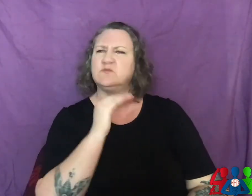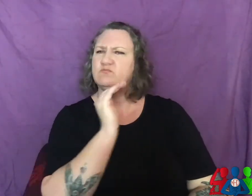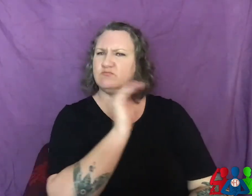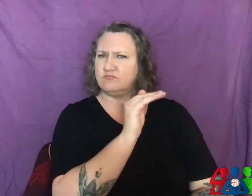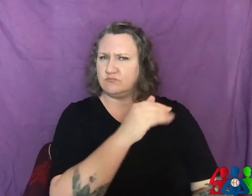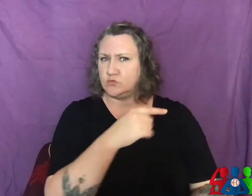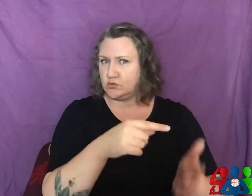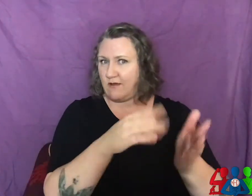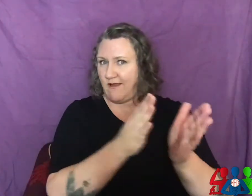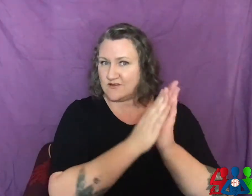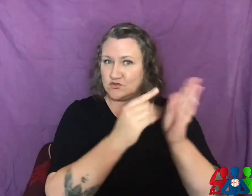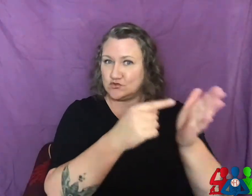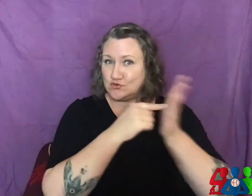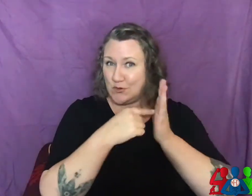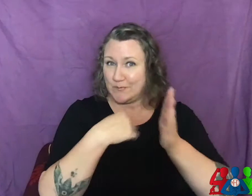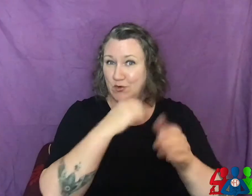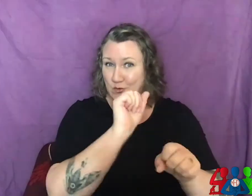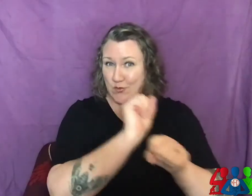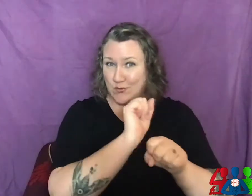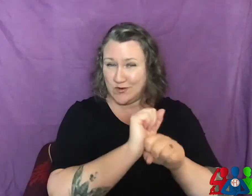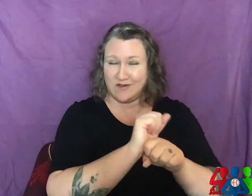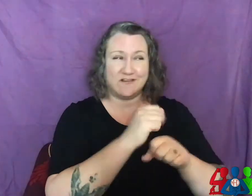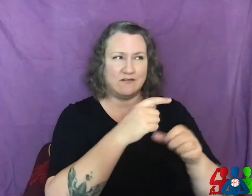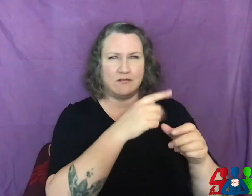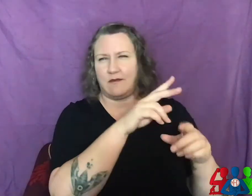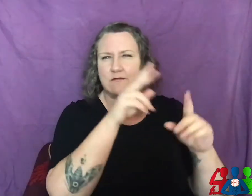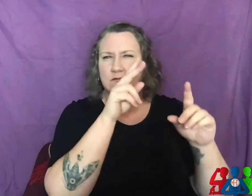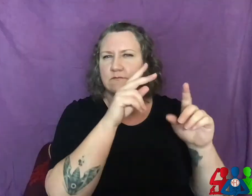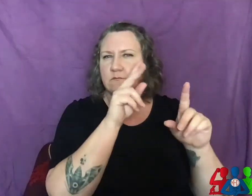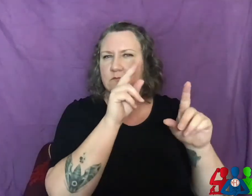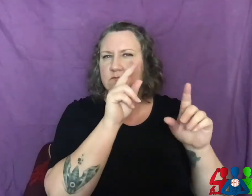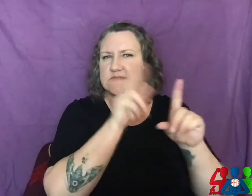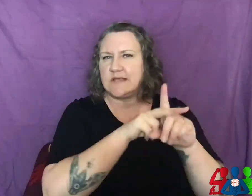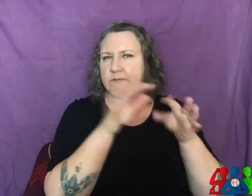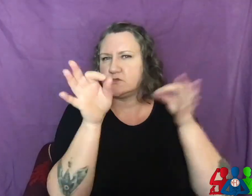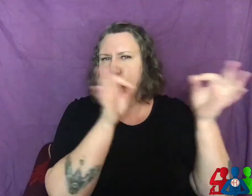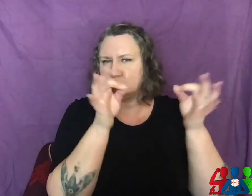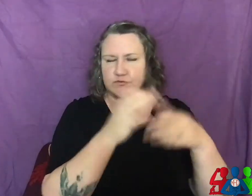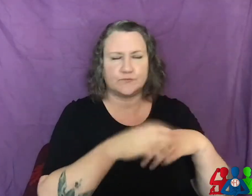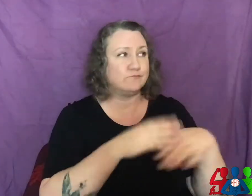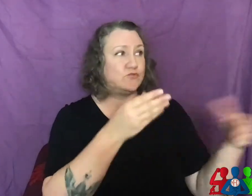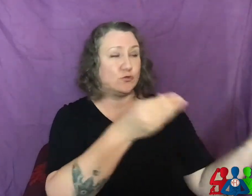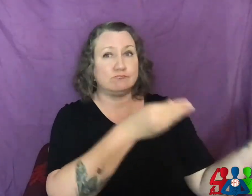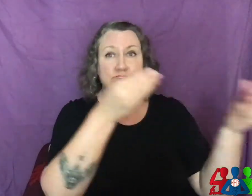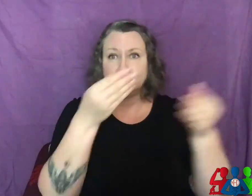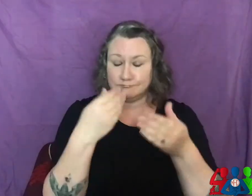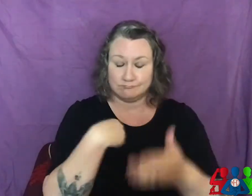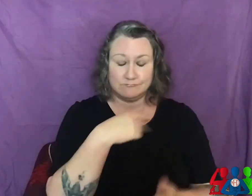putting a lot of work into this assignment. So I asked her to show me the assignment and the